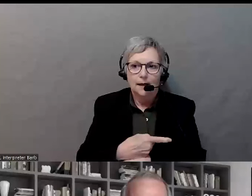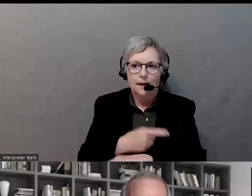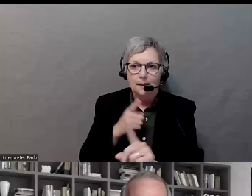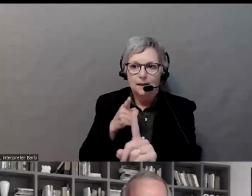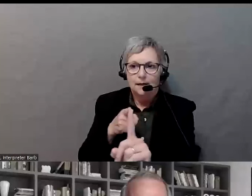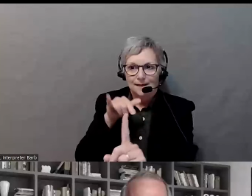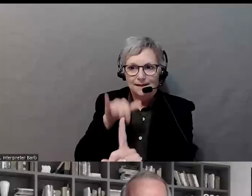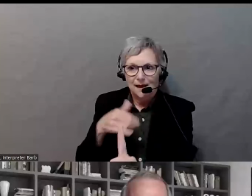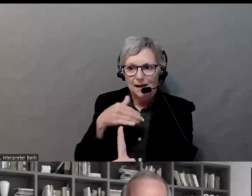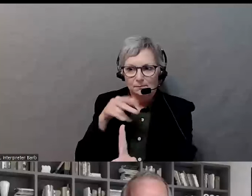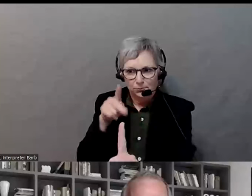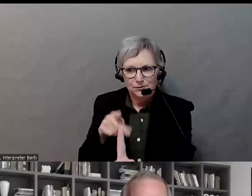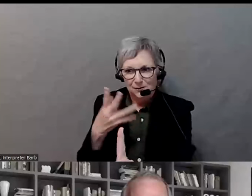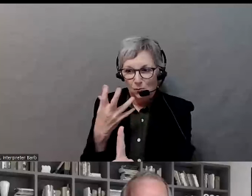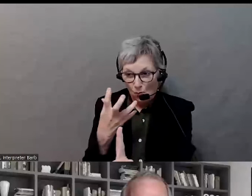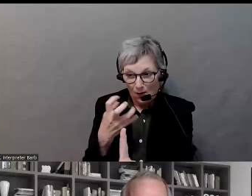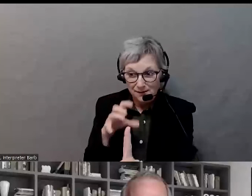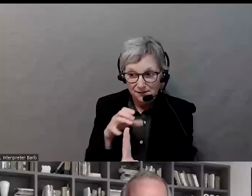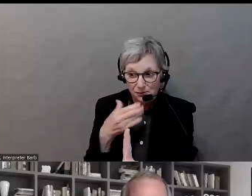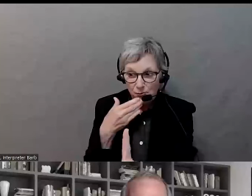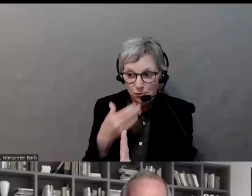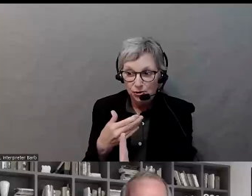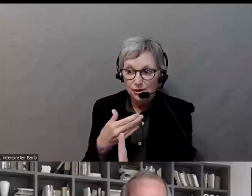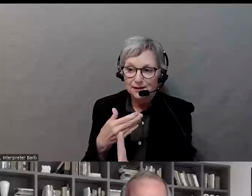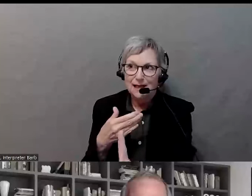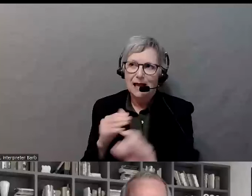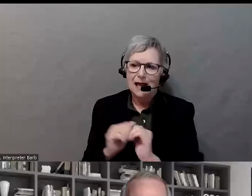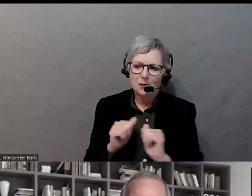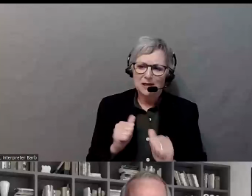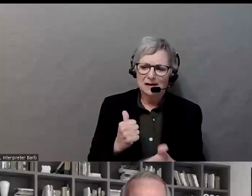HOW CAN I HELP THEM? I ABSOLUTELY LOVE THE STORY OF THE BACK